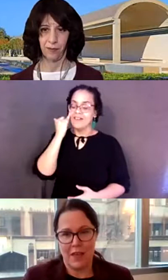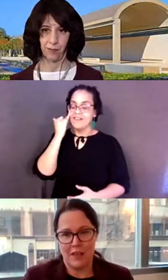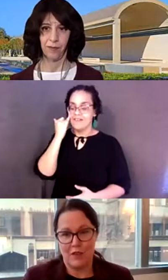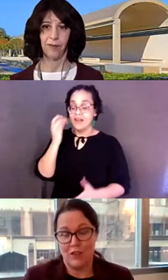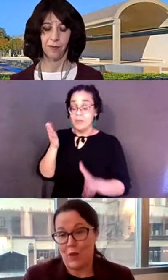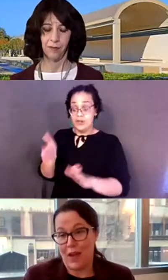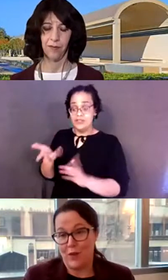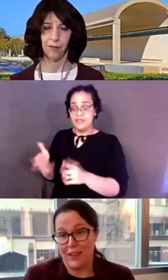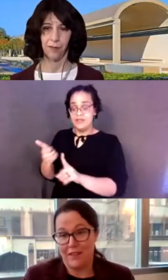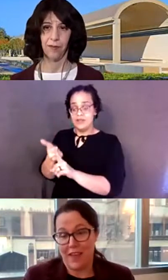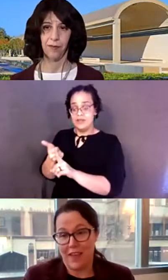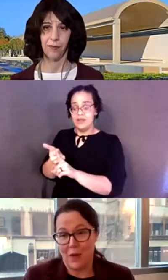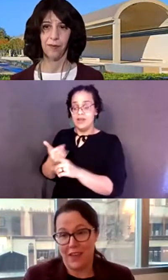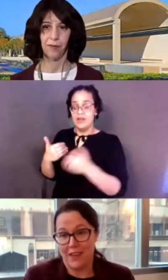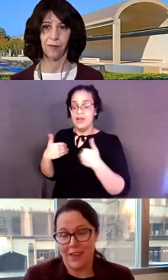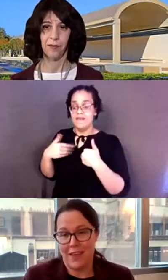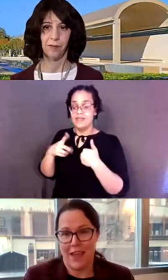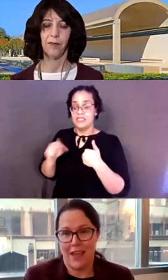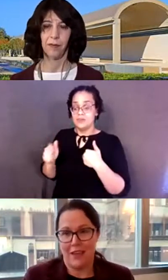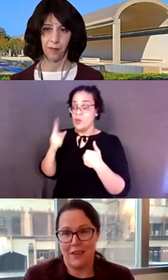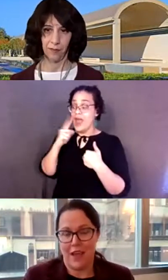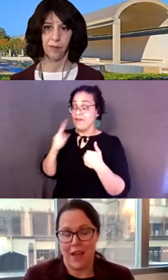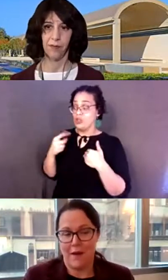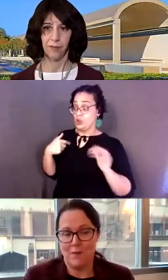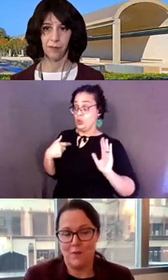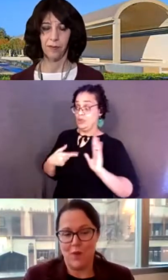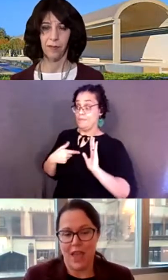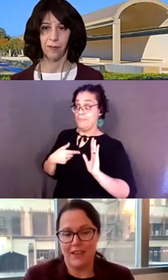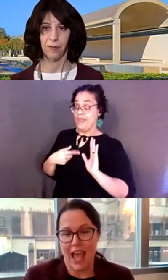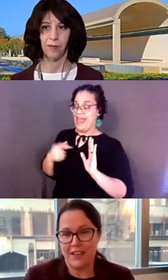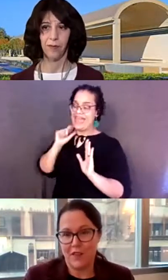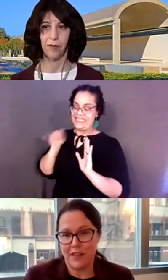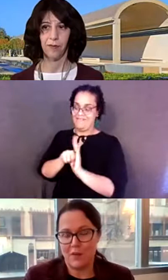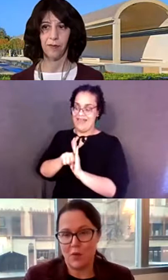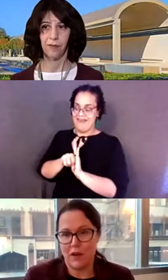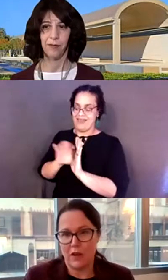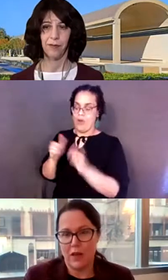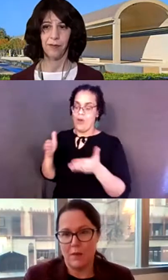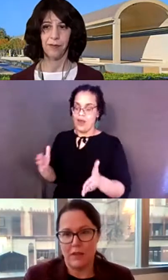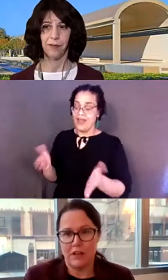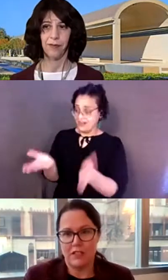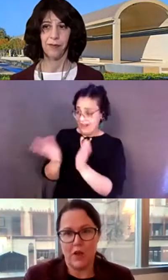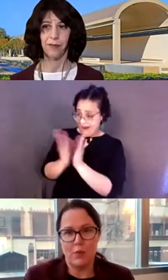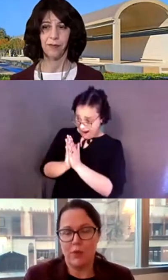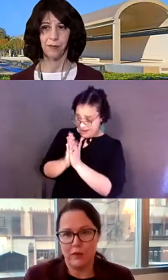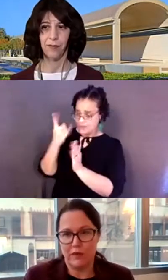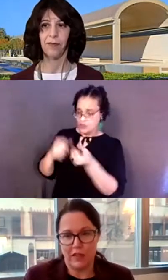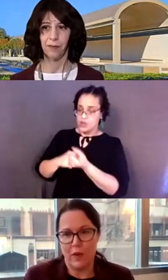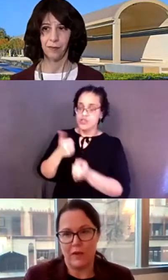you have to identify that way and um and ask for that support but